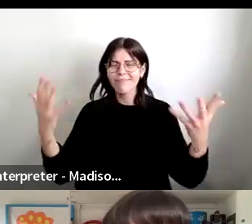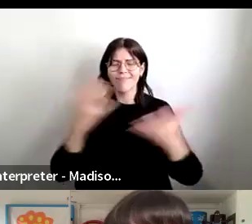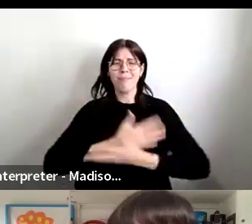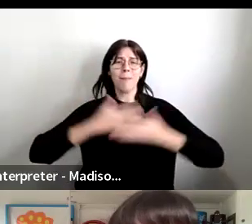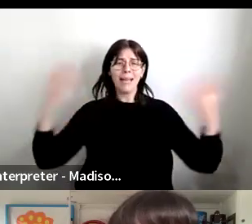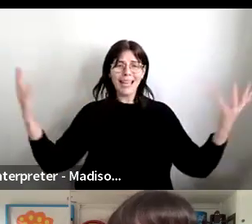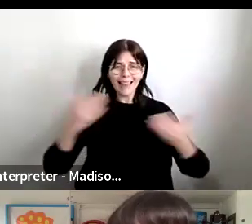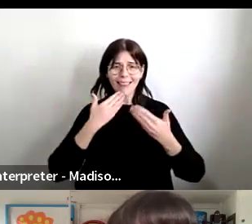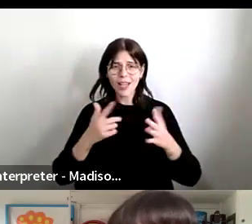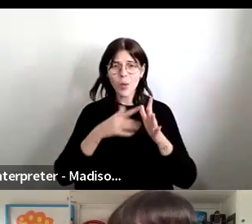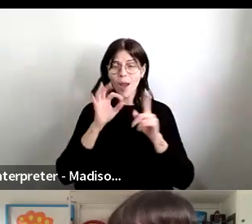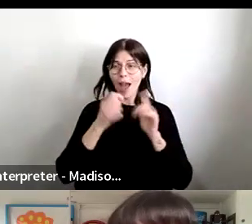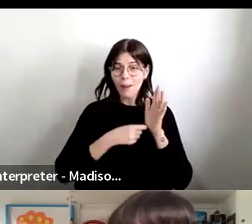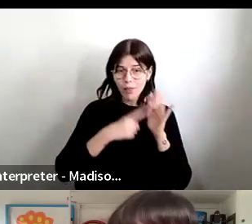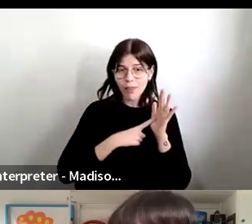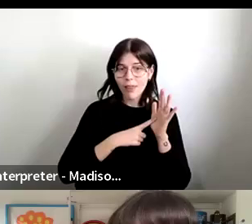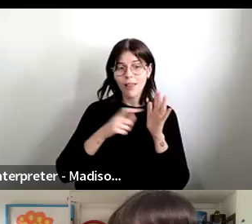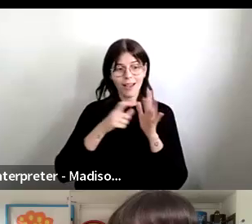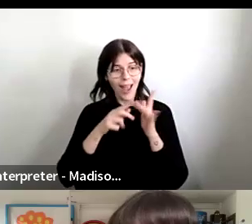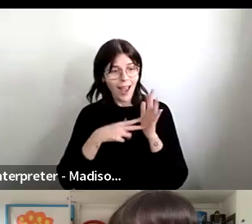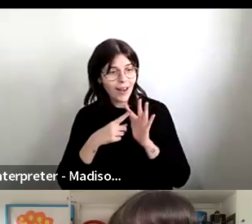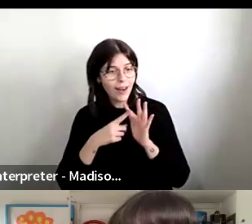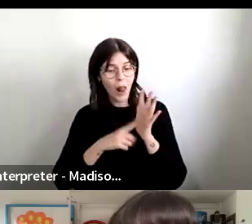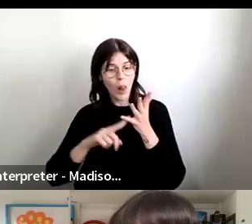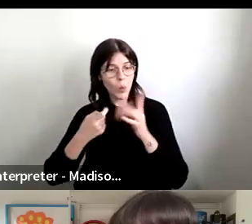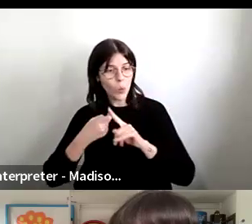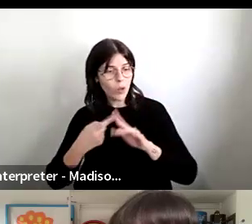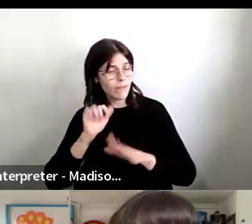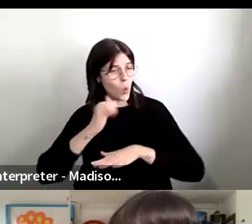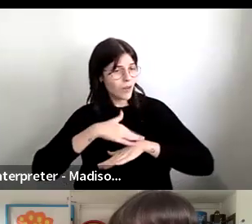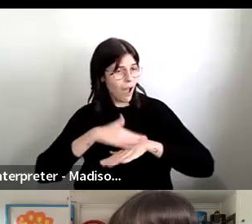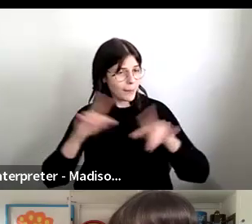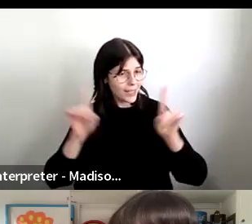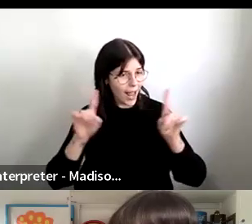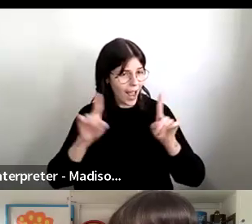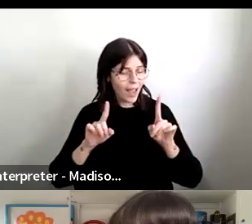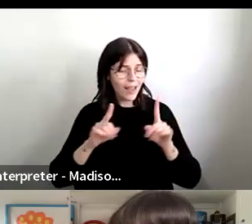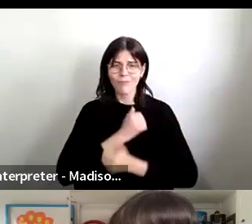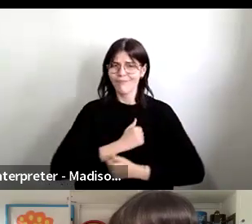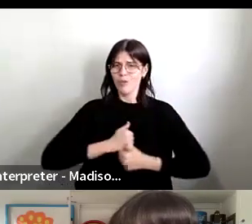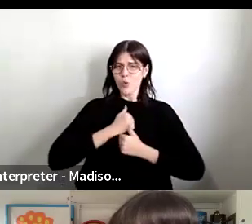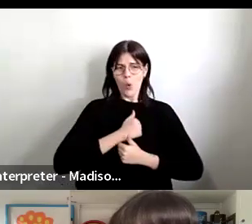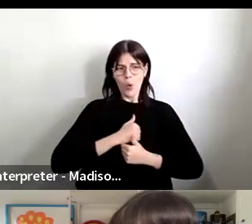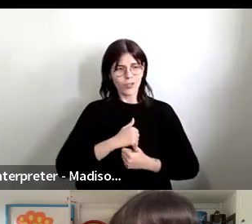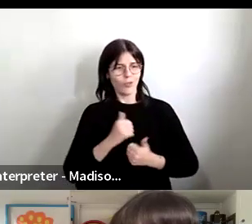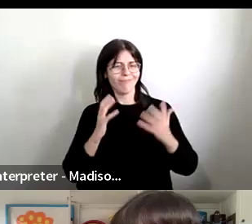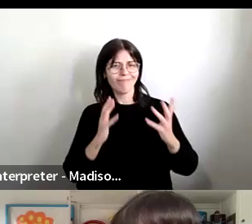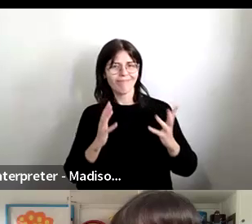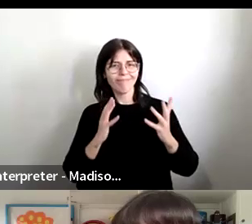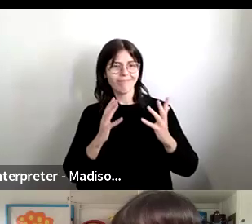April, Caine and Luke, for your time today. It was such a joy to get to hang out and chat about